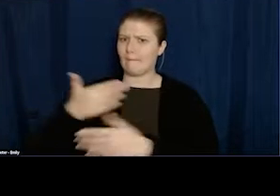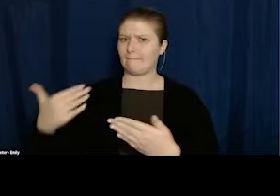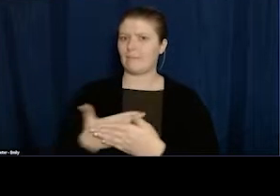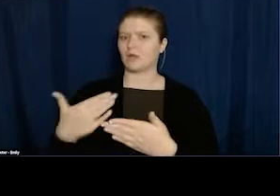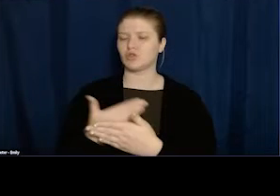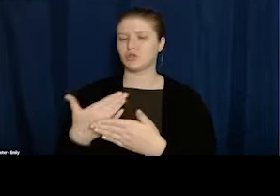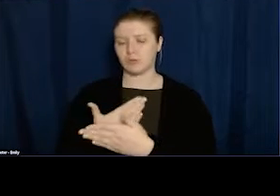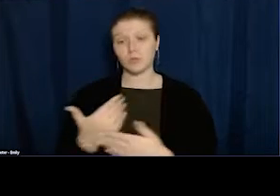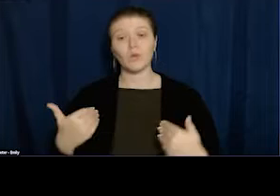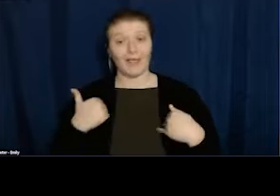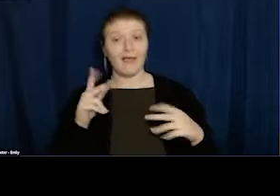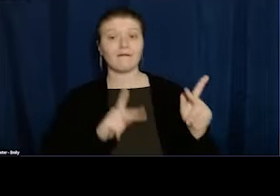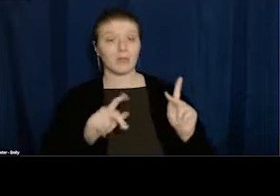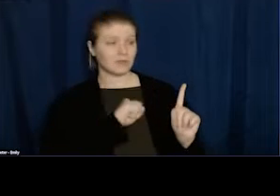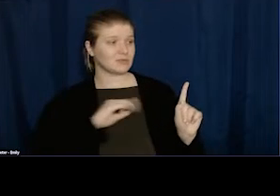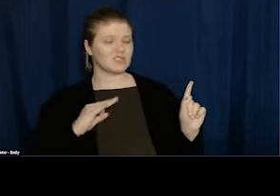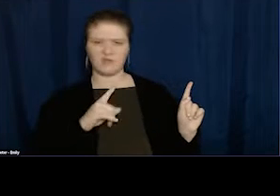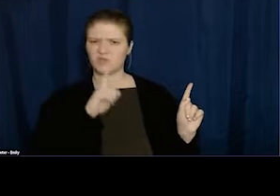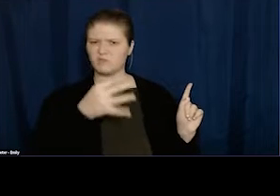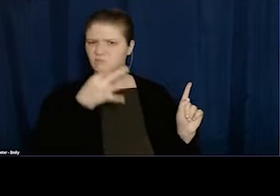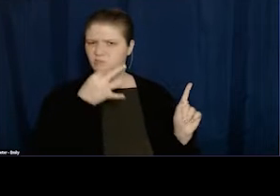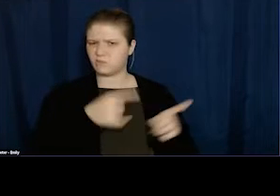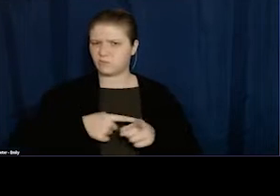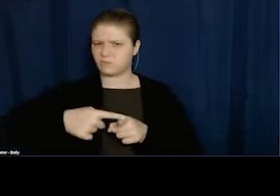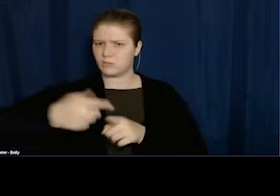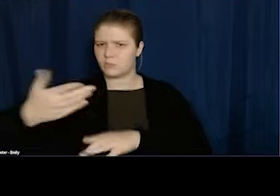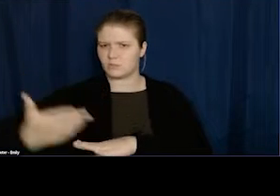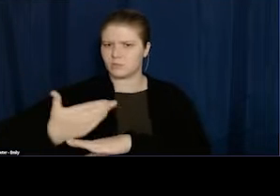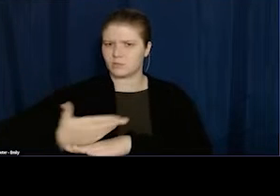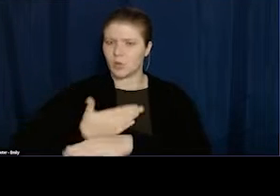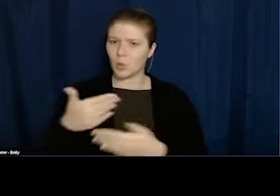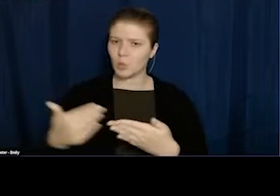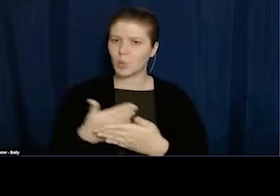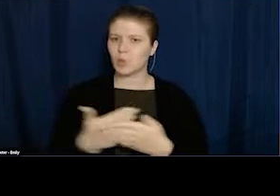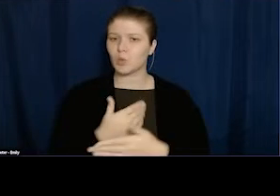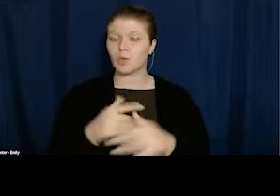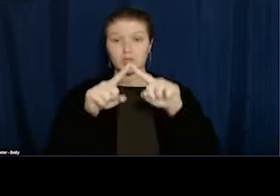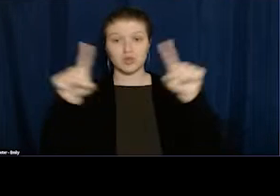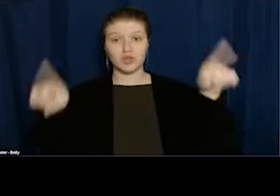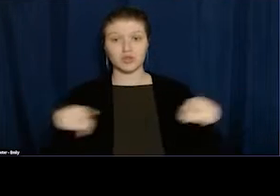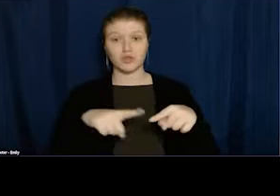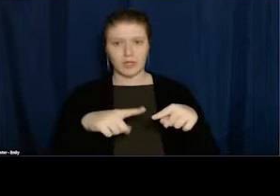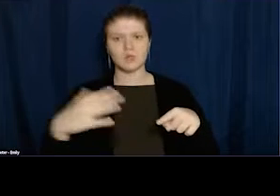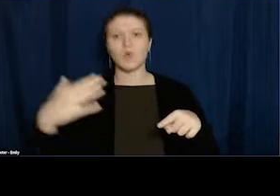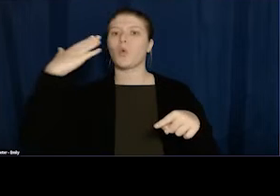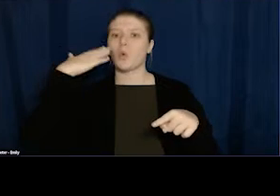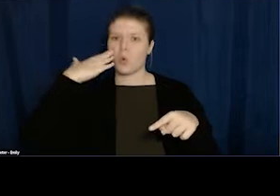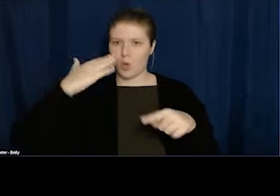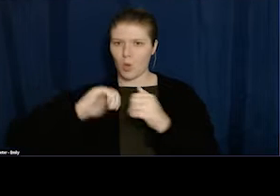So we make sure all the screens are intuitive. They are dynamic. They are responsive to what you are doing at the time.